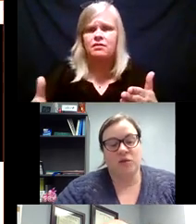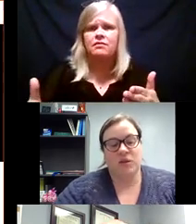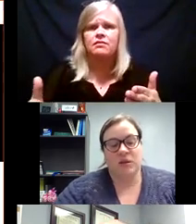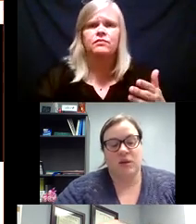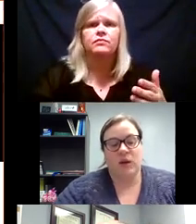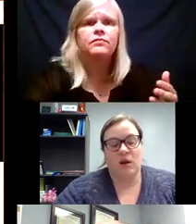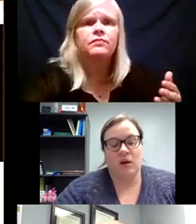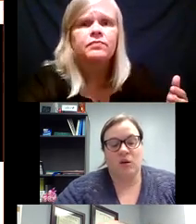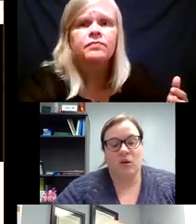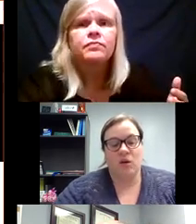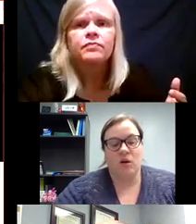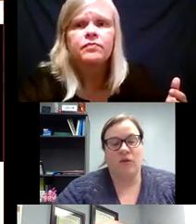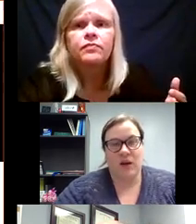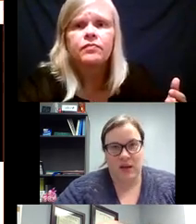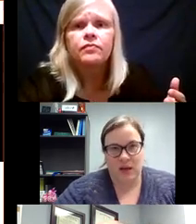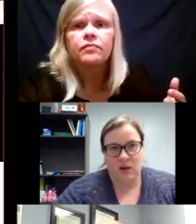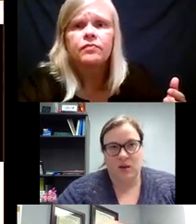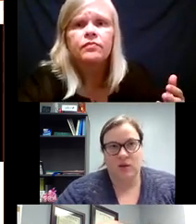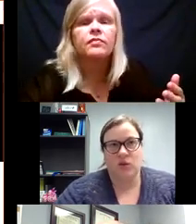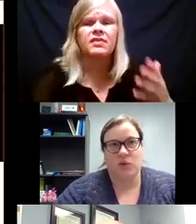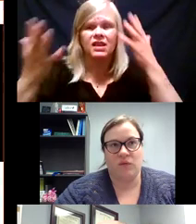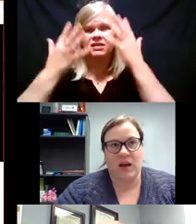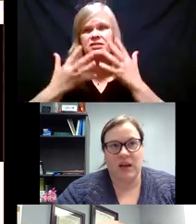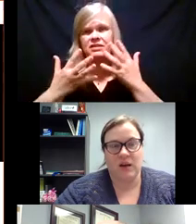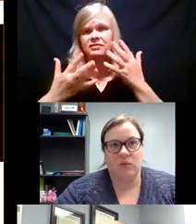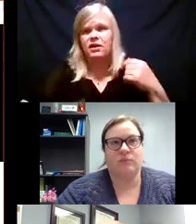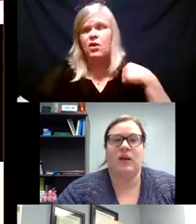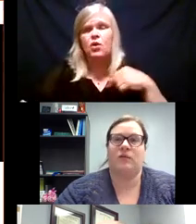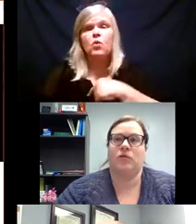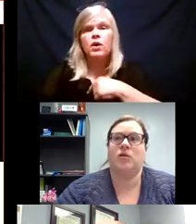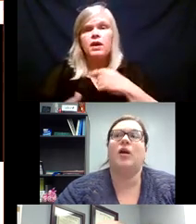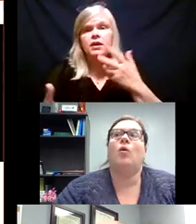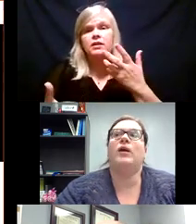UNFORTUNATELY WE ARE FUNDED TO PROVIDE -- NOT UNFORTUNATELY.